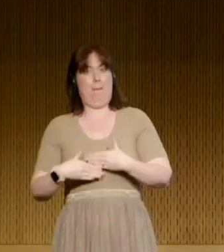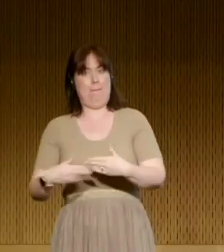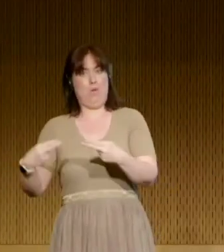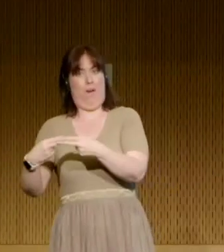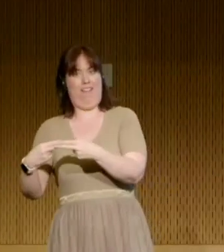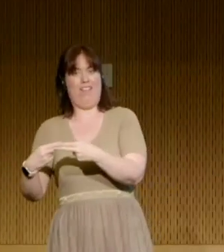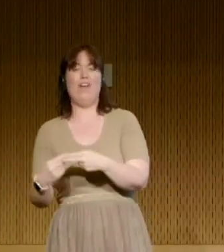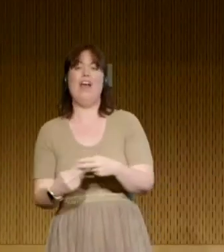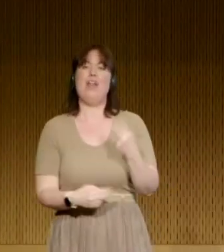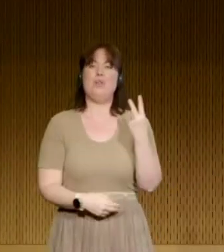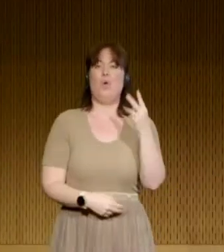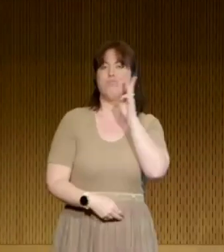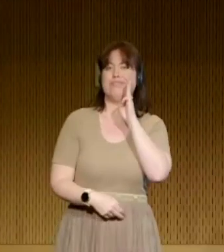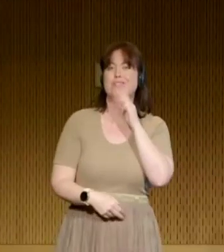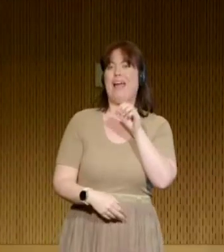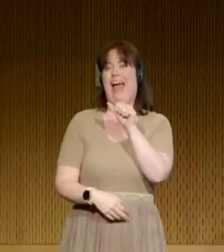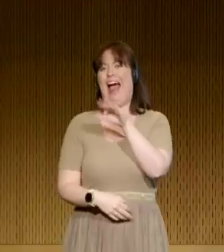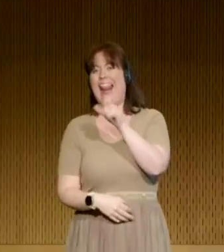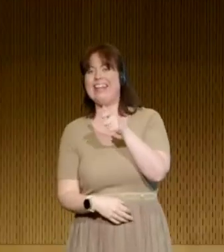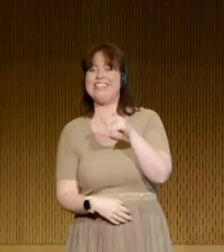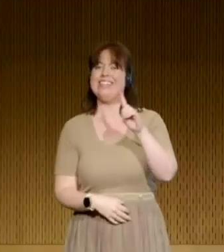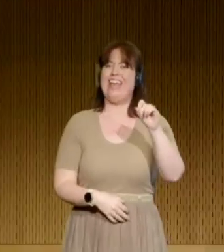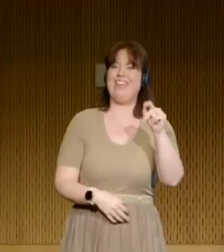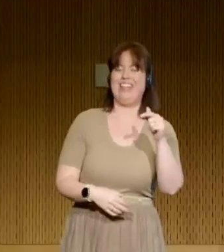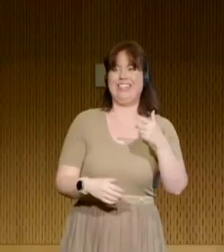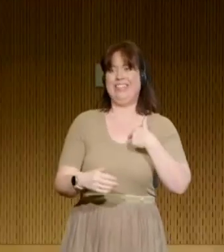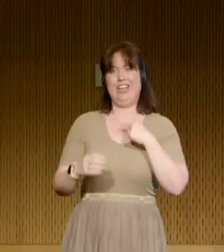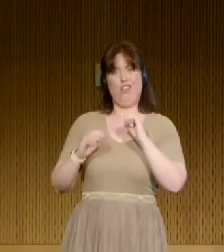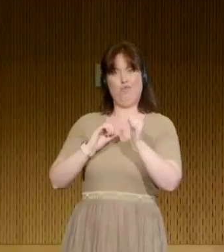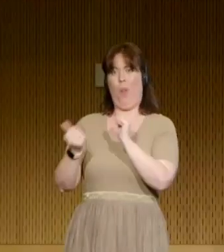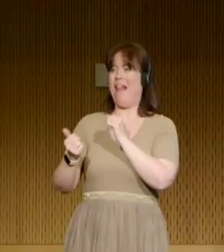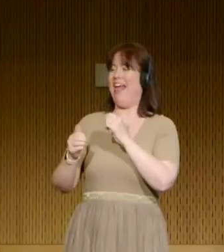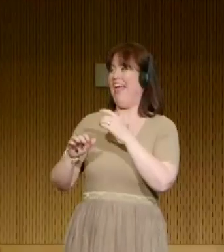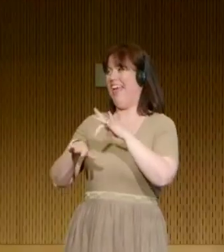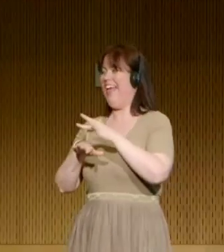be Alex and David and they then have to have that conversation with Alex and David. So it's really